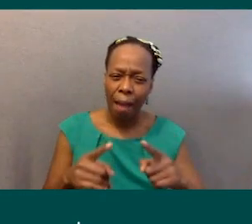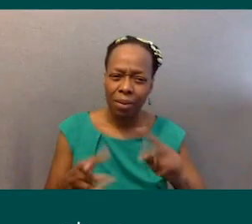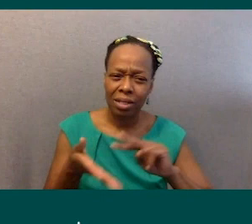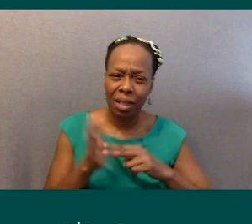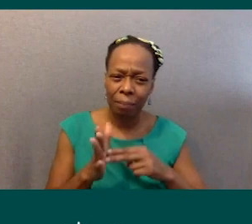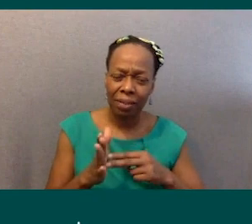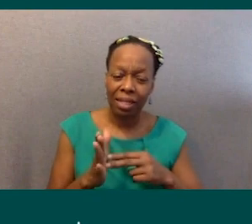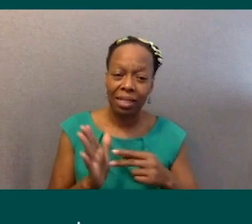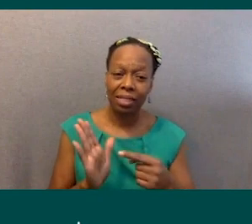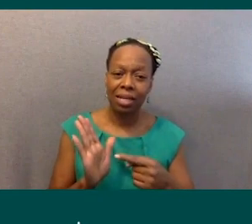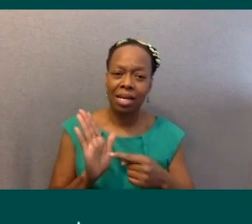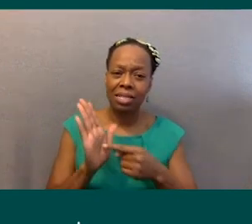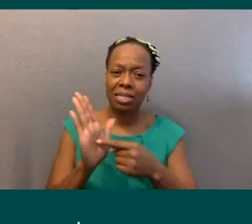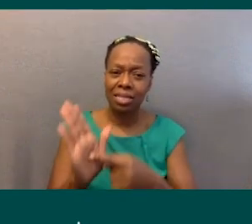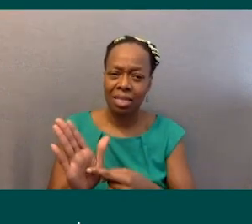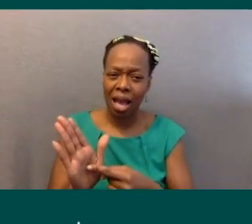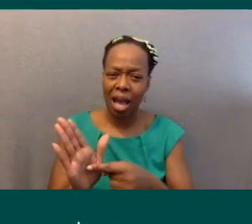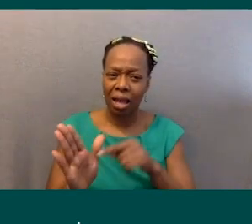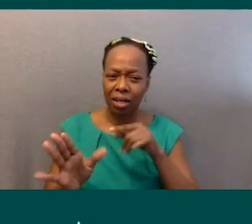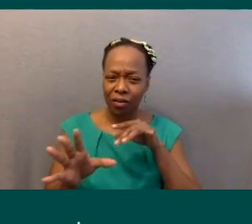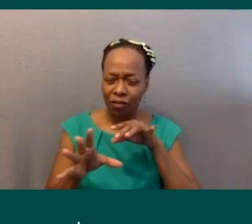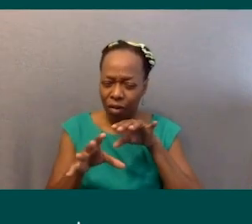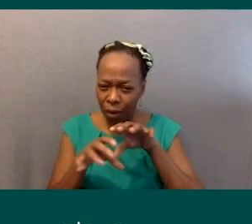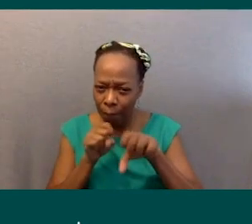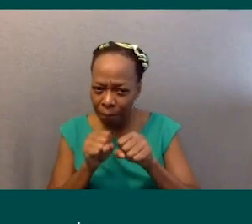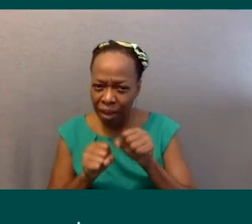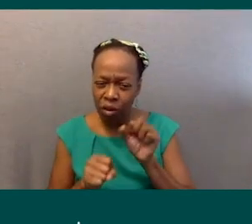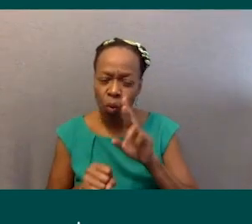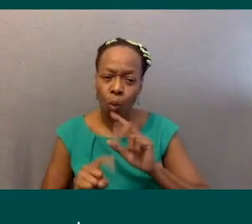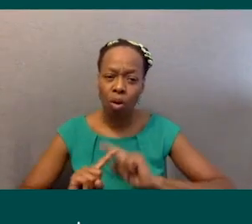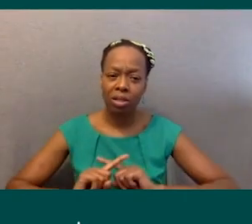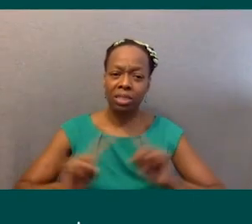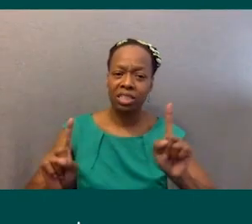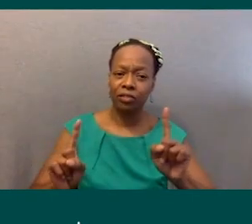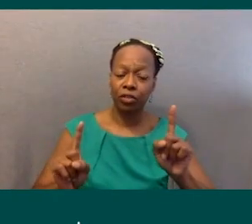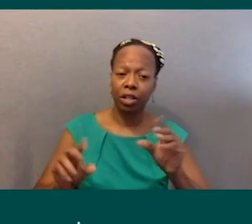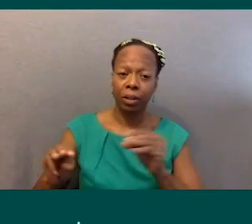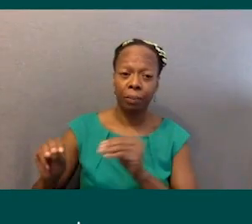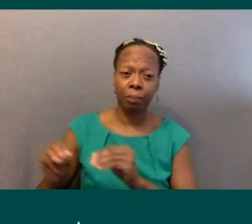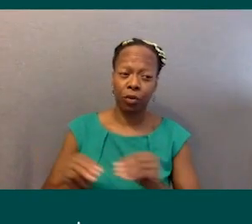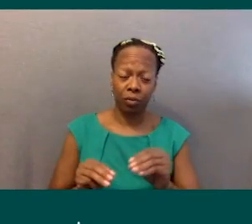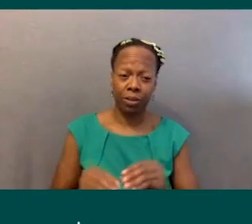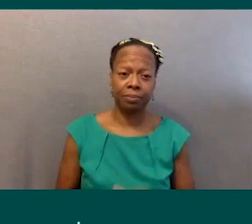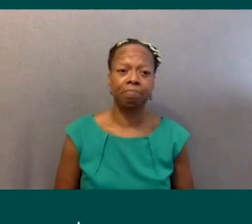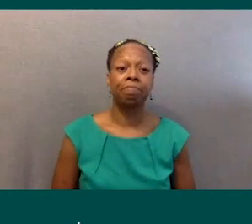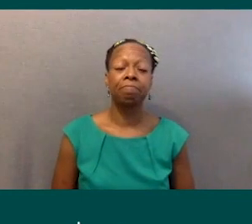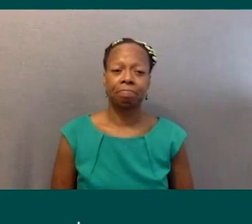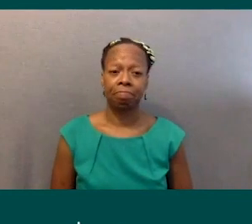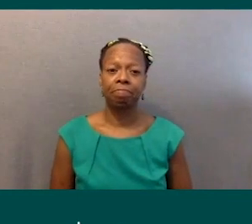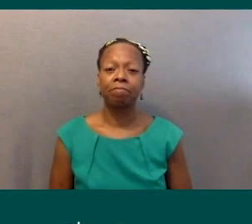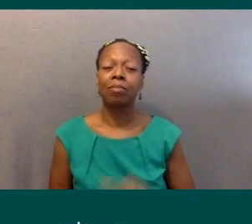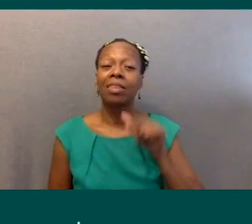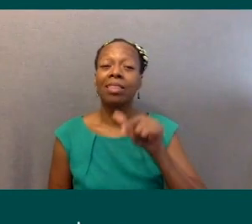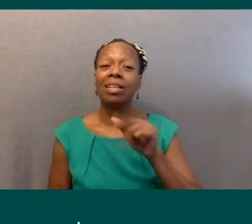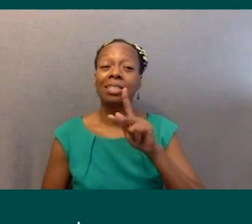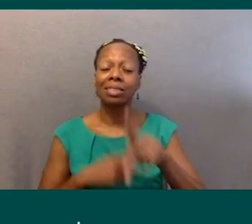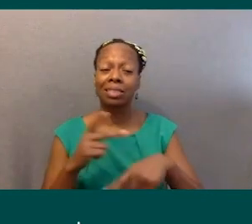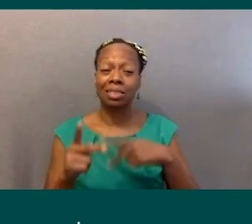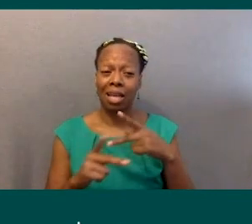or is that just a sign of different movement? So if I understand dyskinetic movement